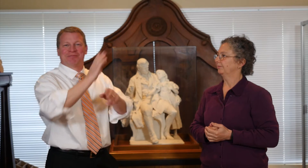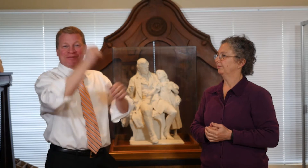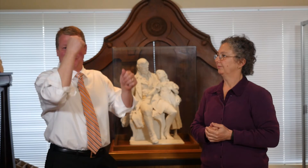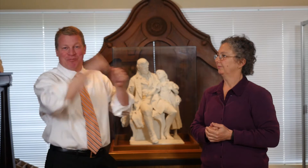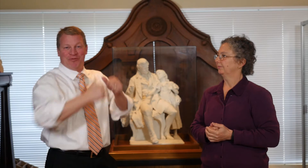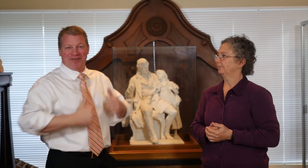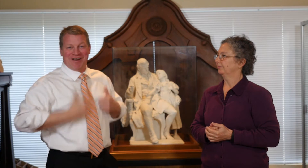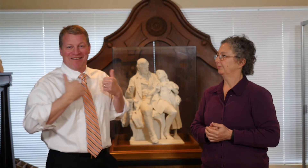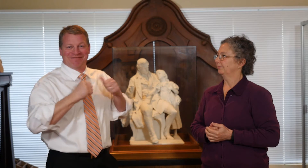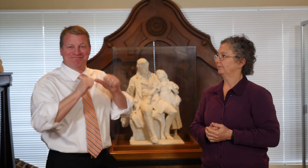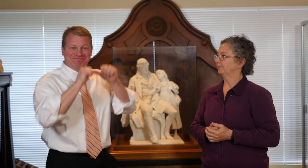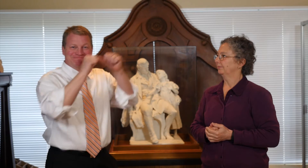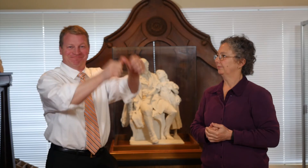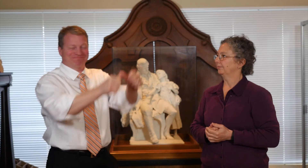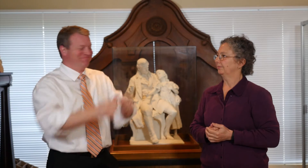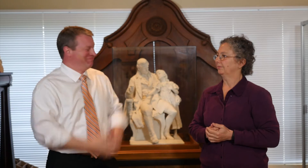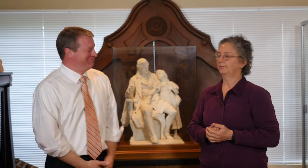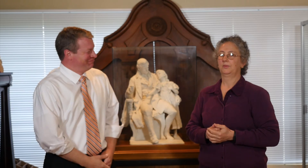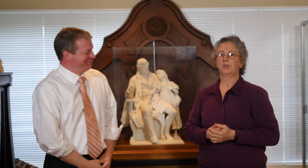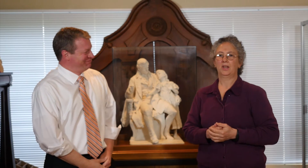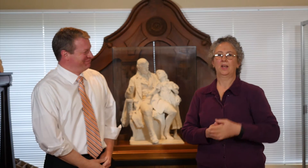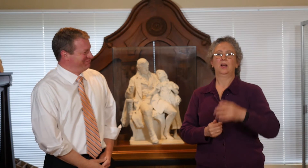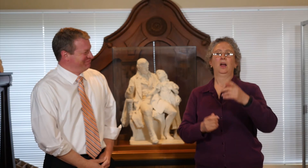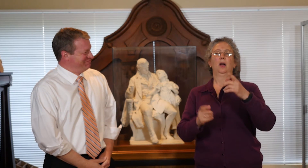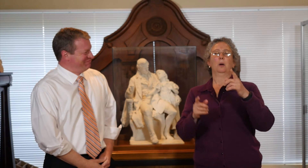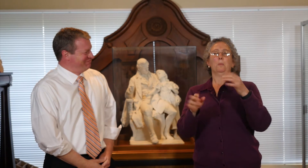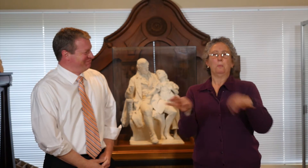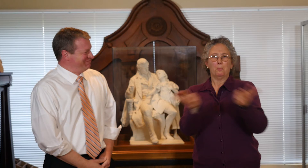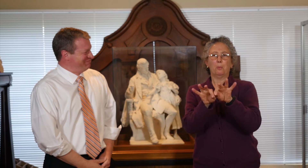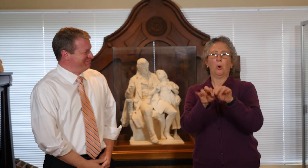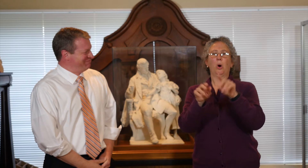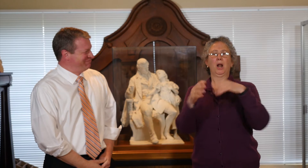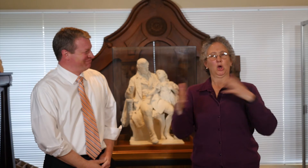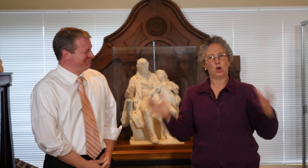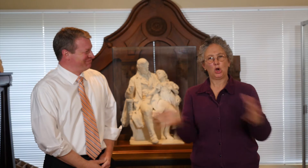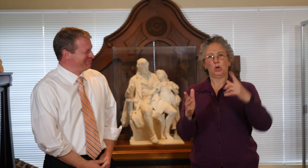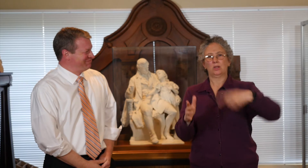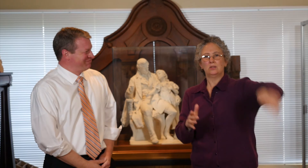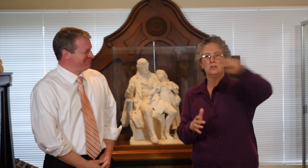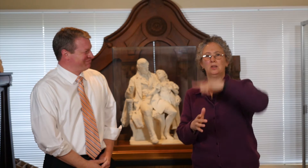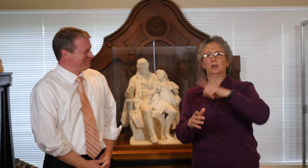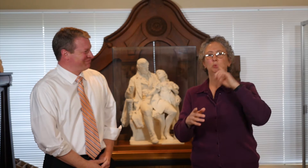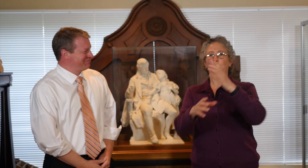We've decided to keep his memory alive in this way.